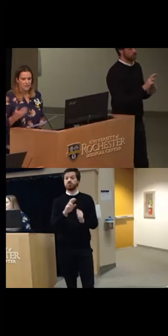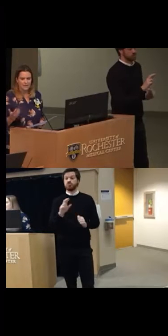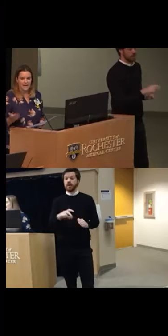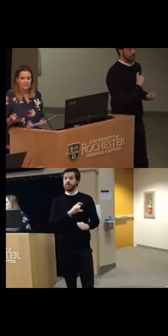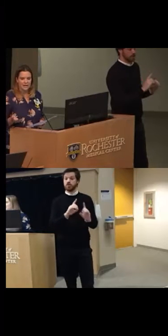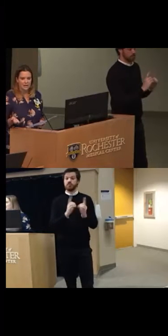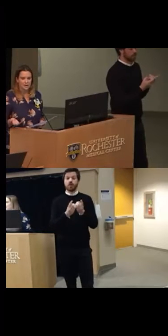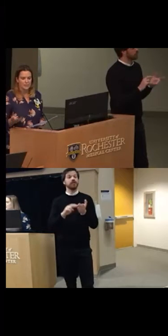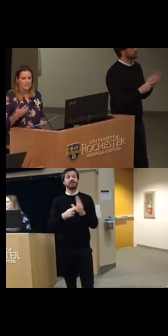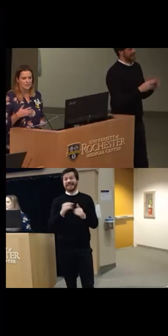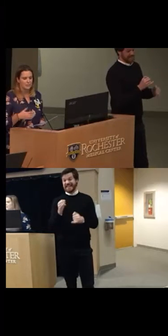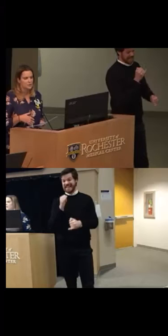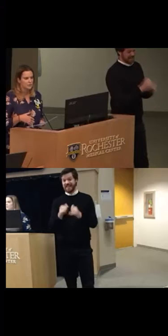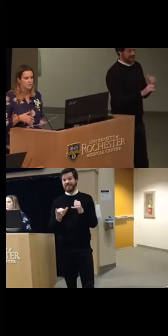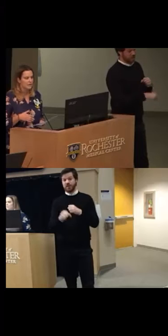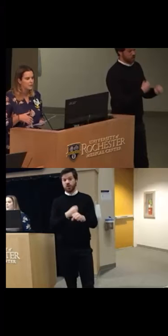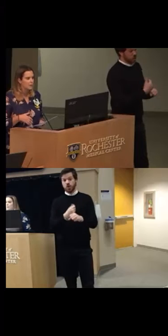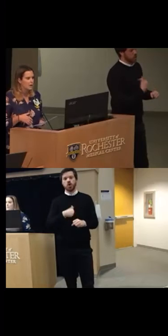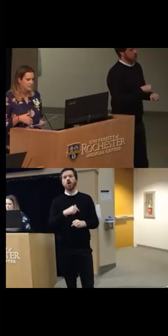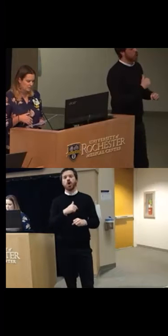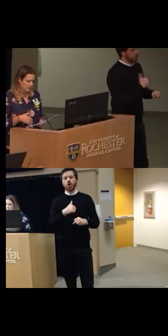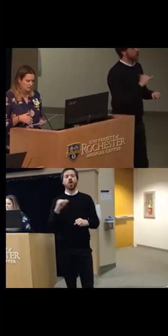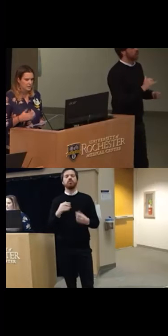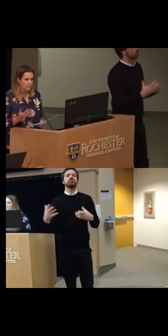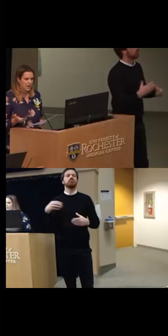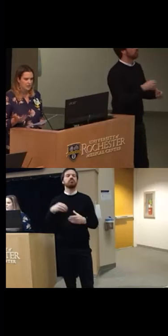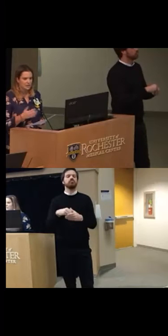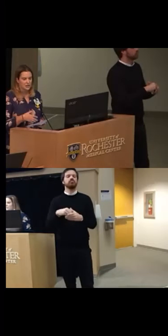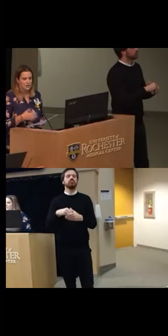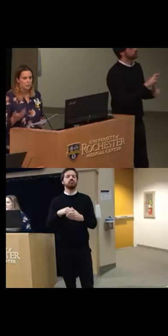by the end of that year we takeen on the Rochester Fire Department as well we actually continue to